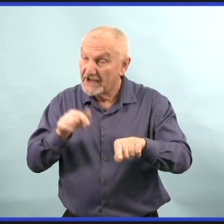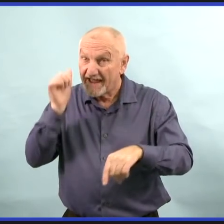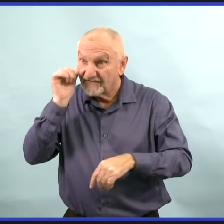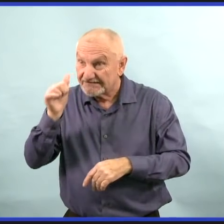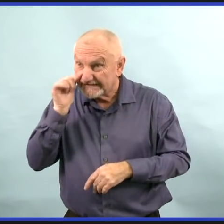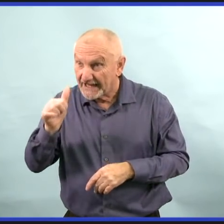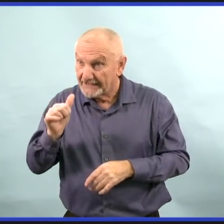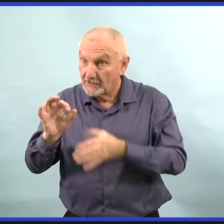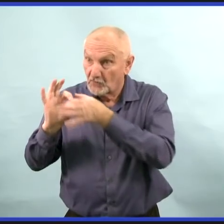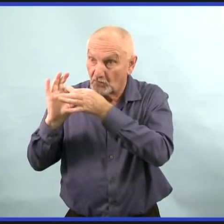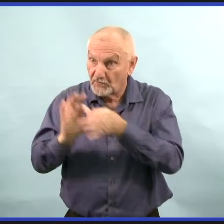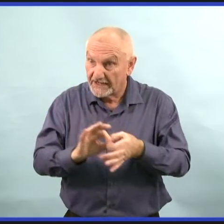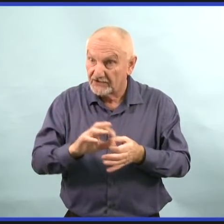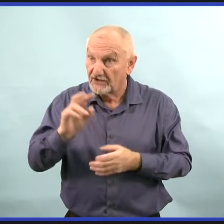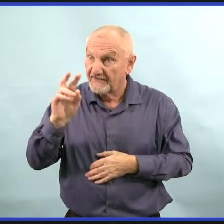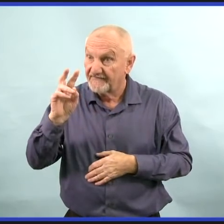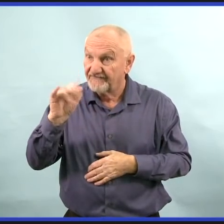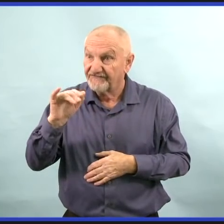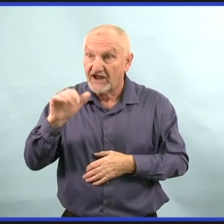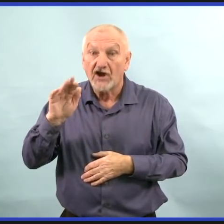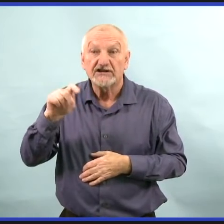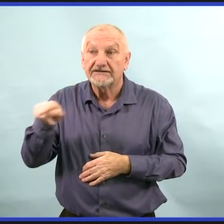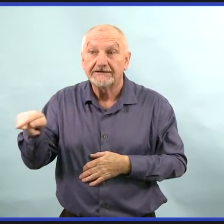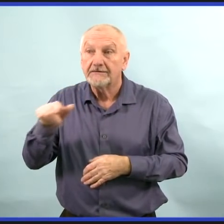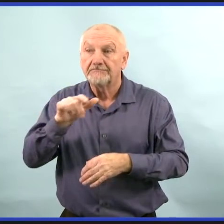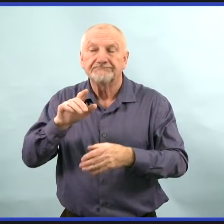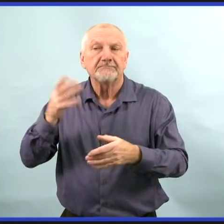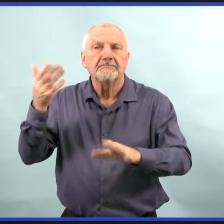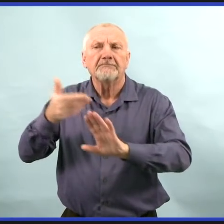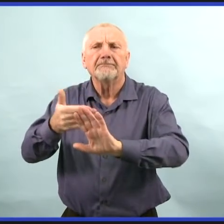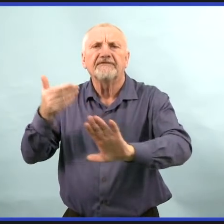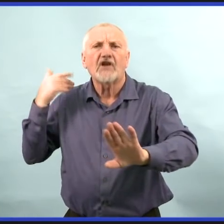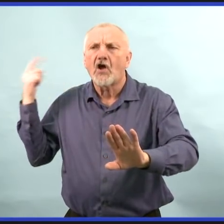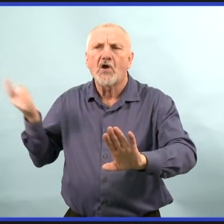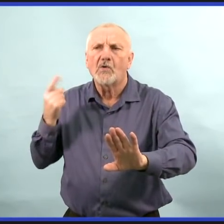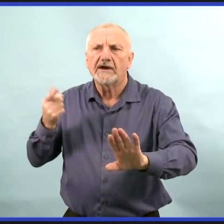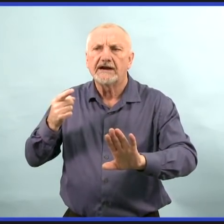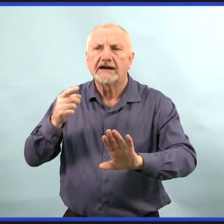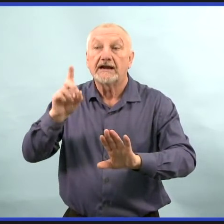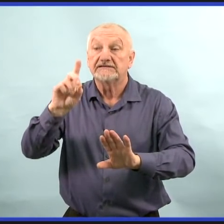being related to delta but behind the scenes we're still sequencing we're still screening